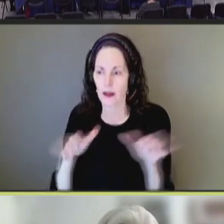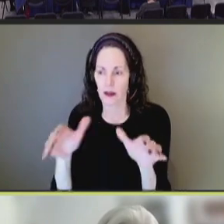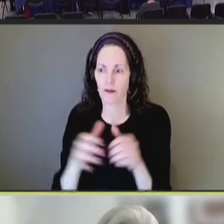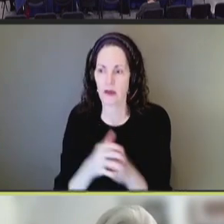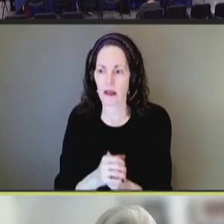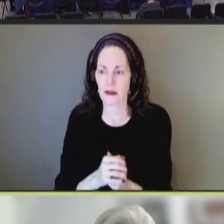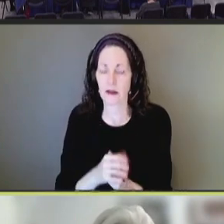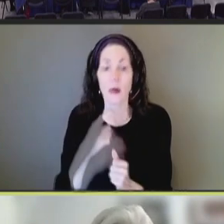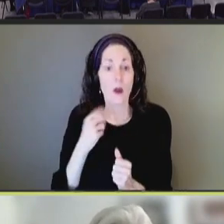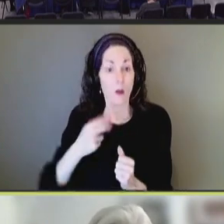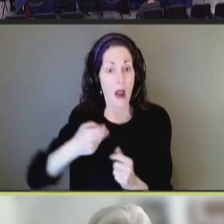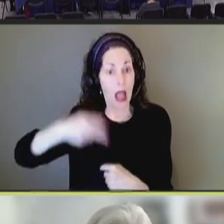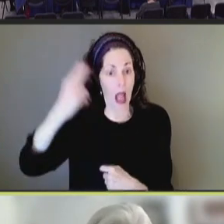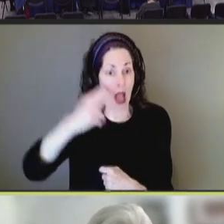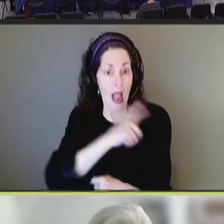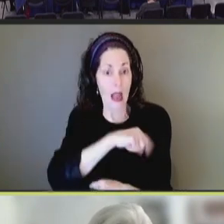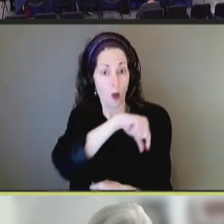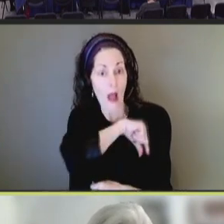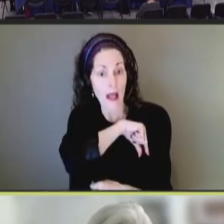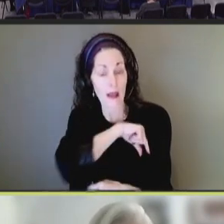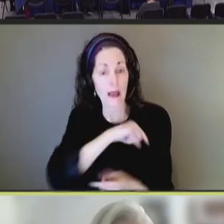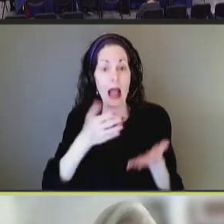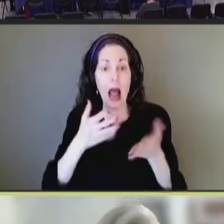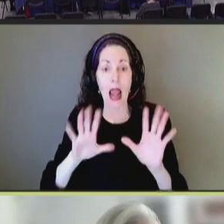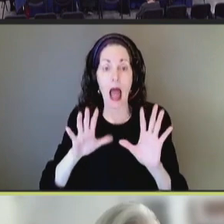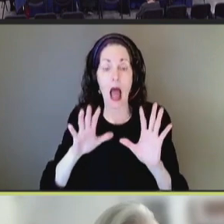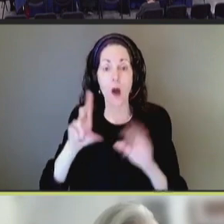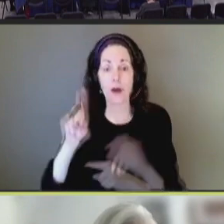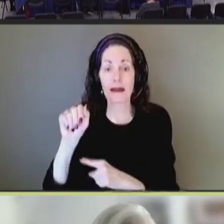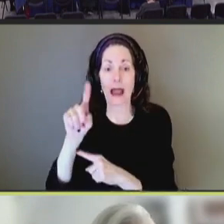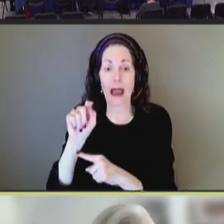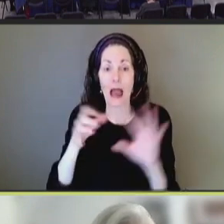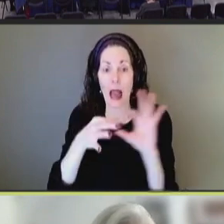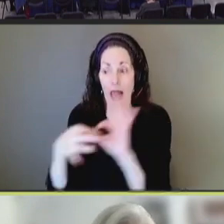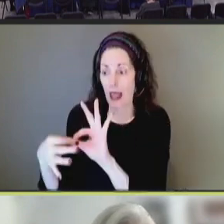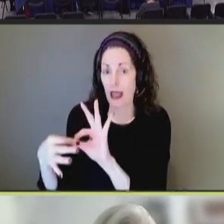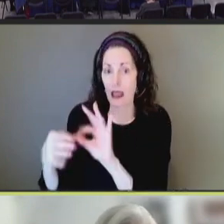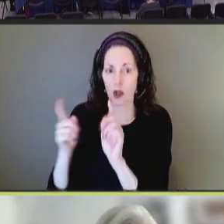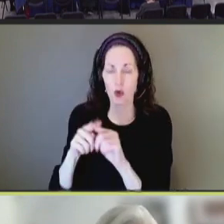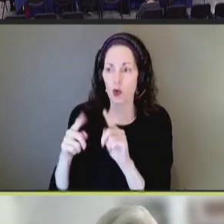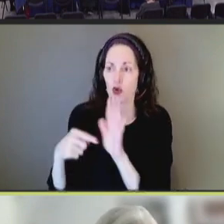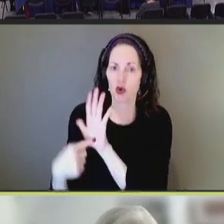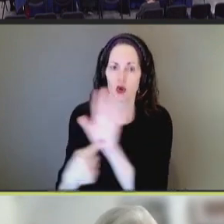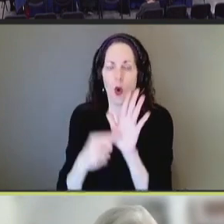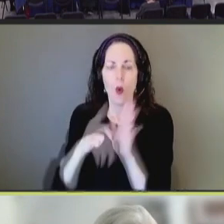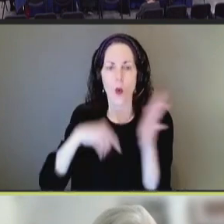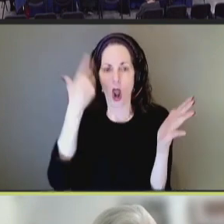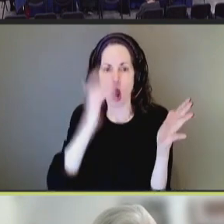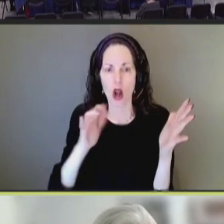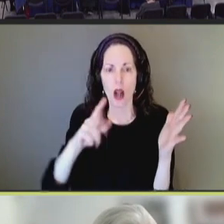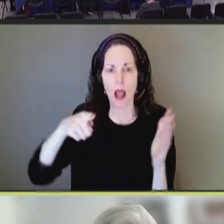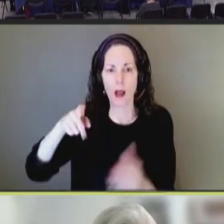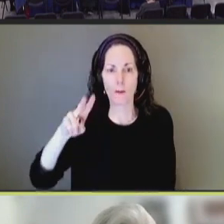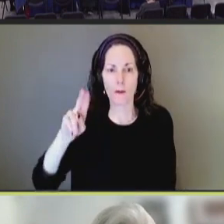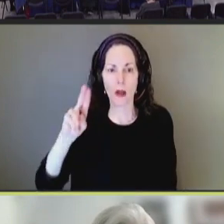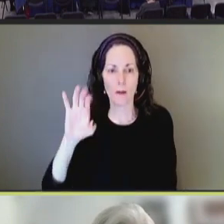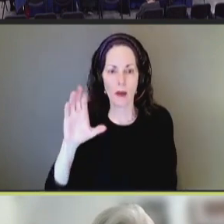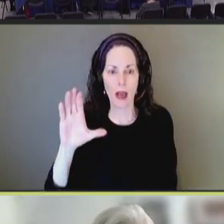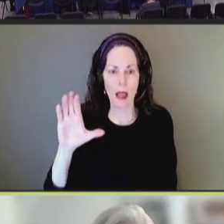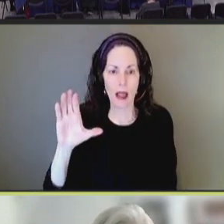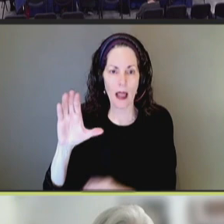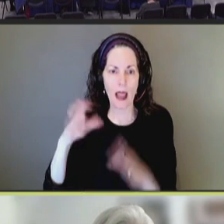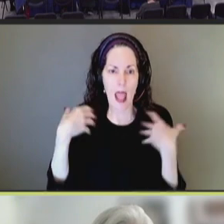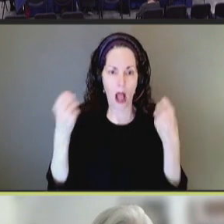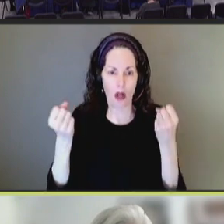in a form that enables data linkage to paint a full picture of public health. Next slide.